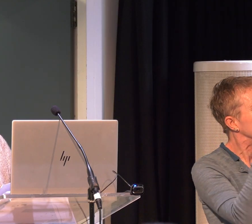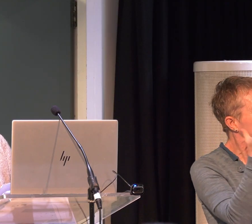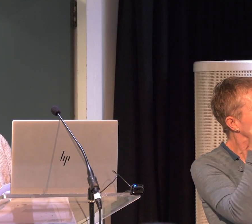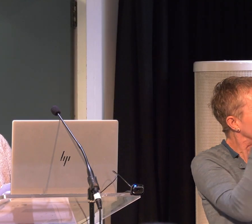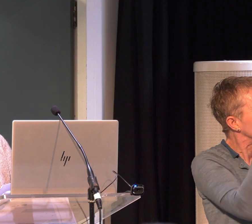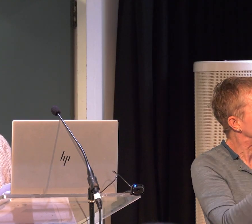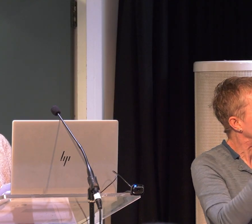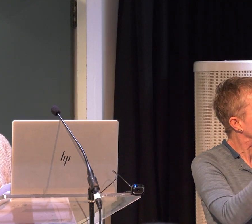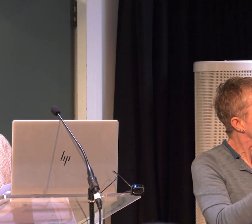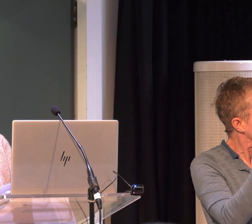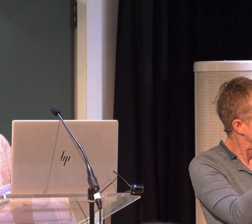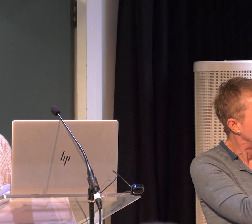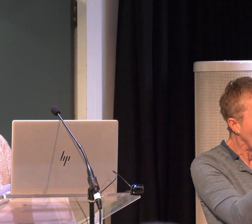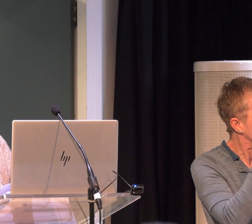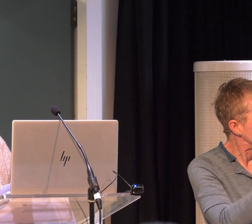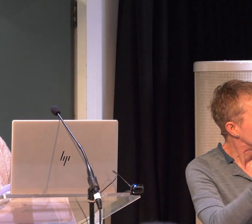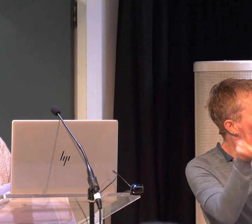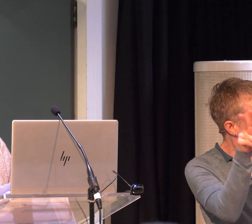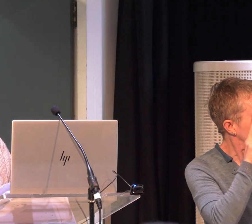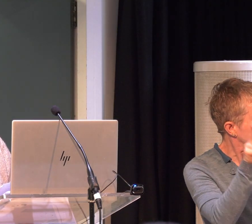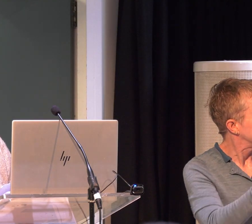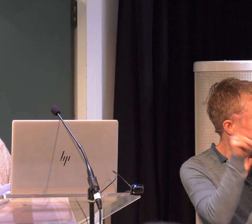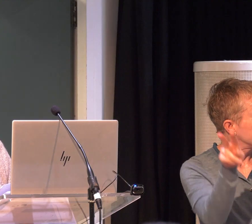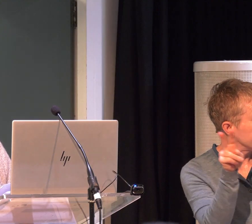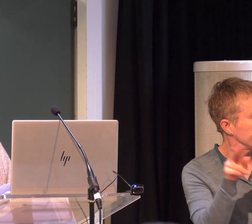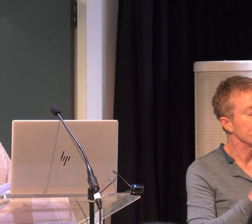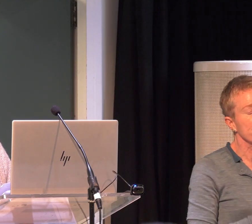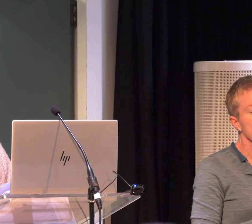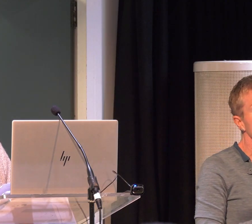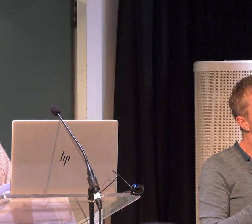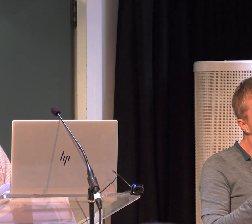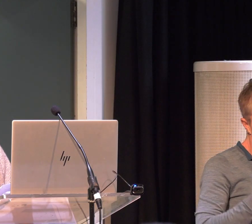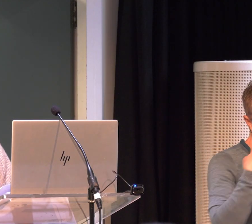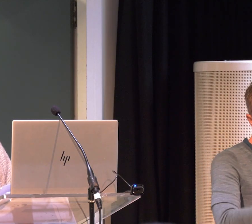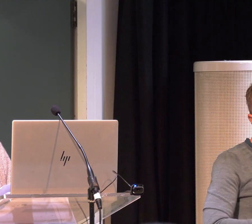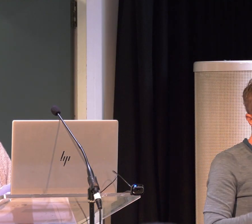which I hope you'll have the opportunity to see today. And next year, we have a UK touring partner